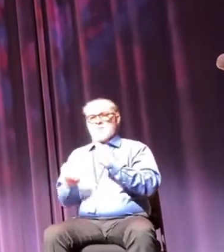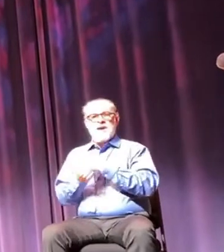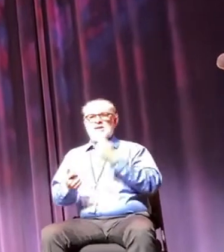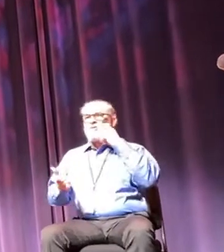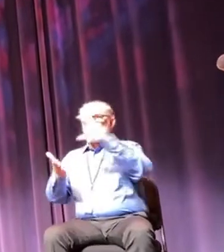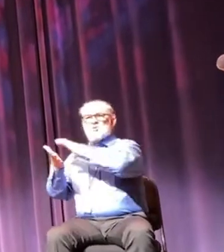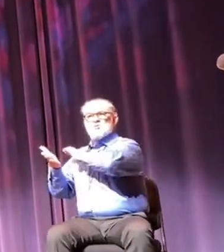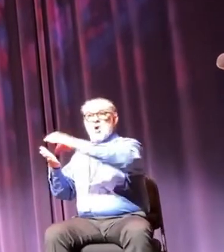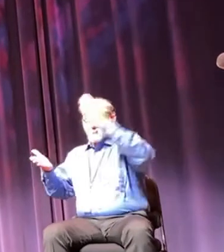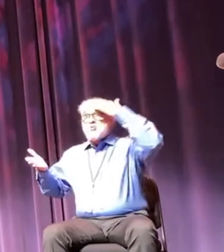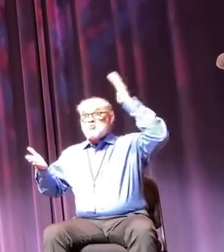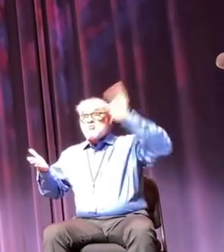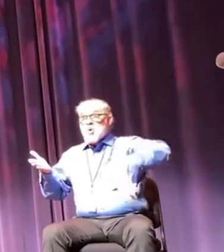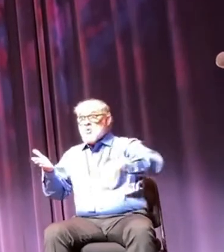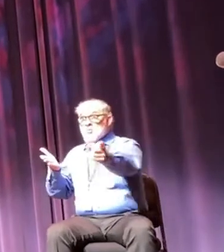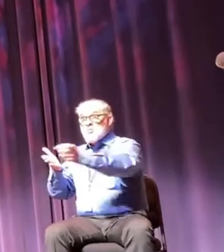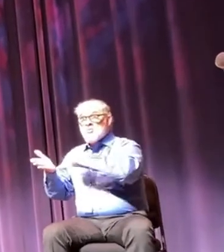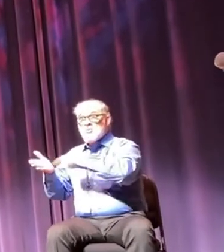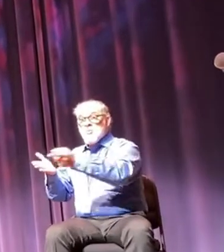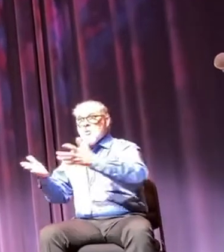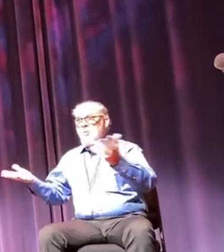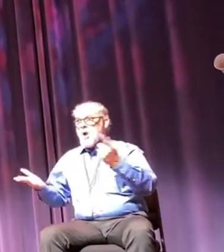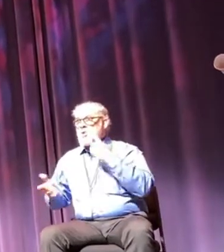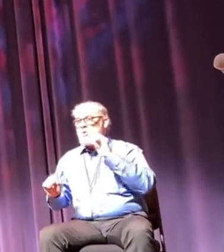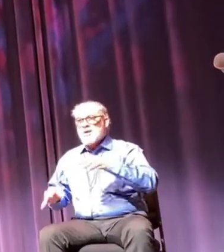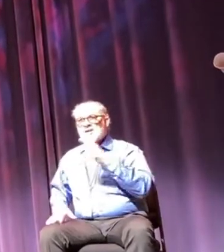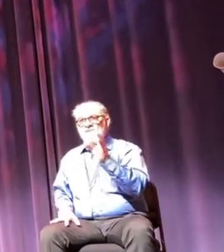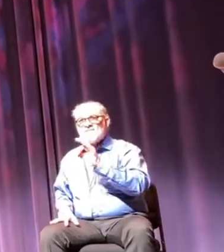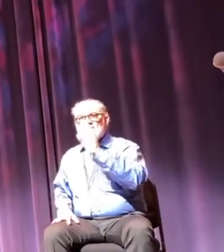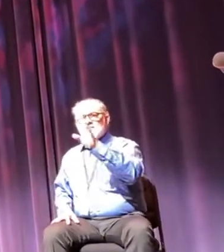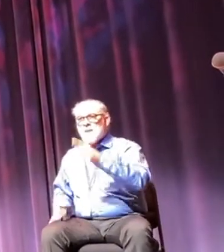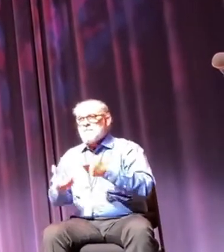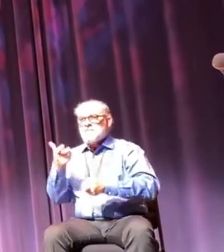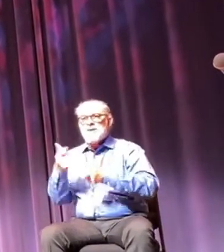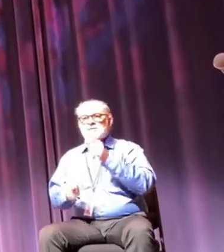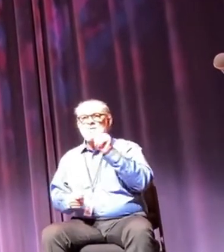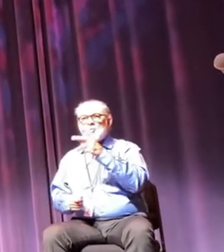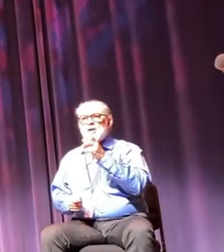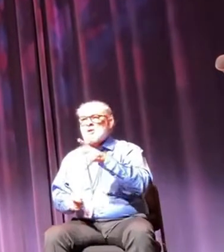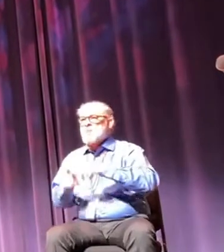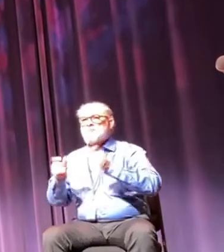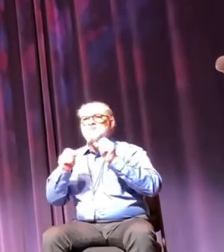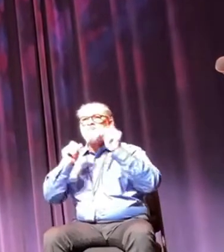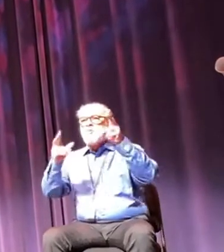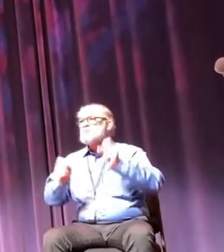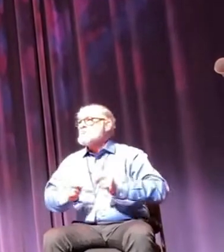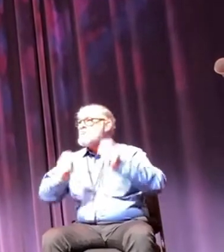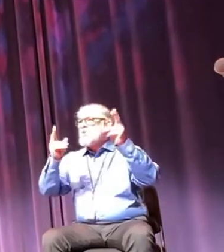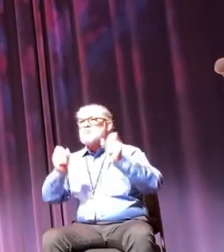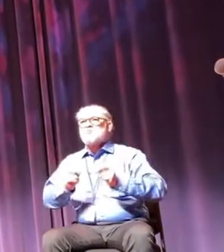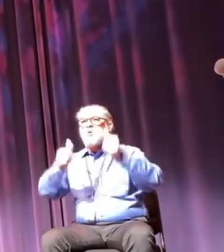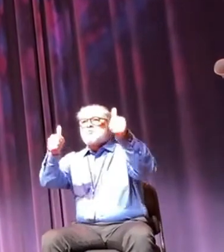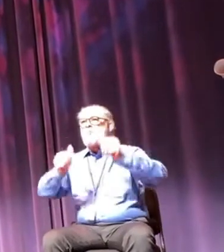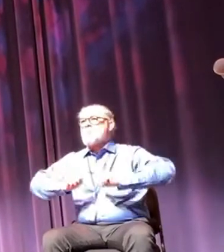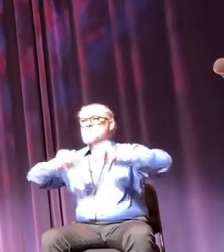Do you know what it is to get a Facebook message. Twitter, Instagram post, text with the face of the dead.